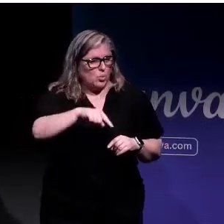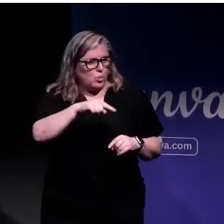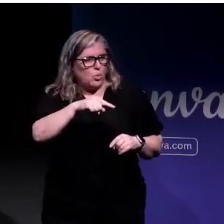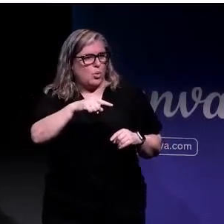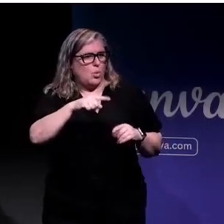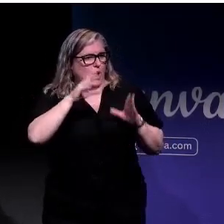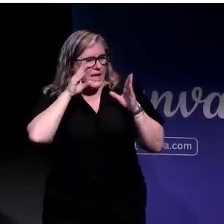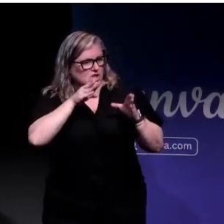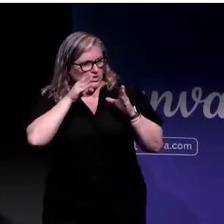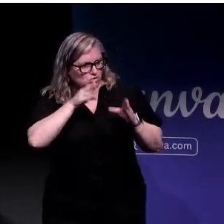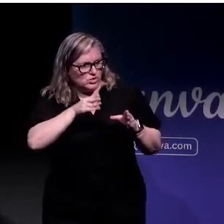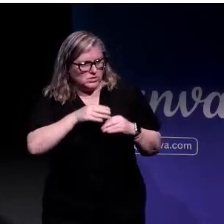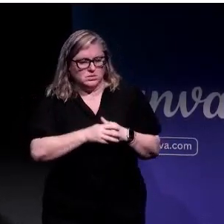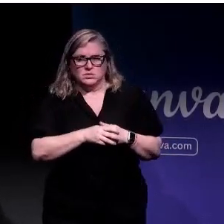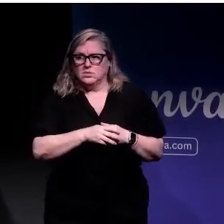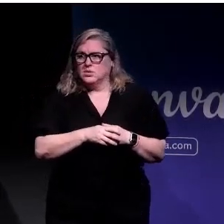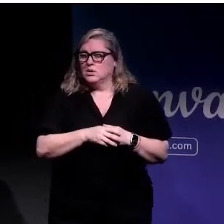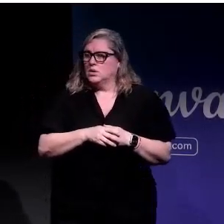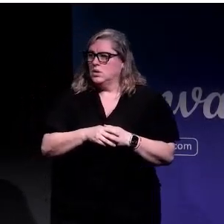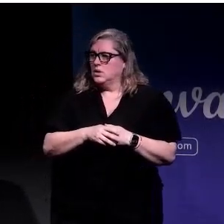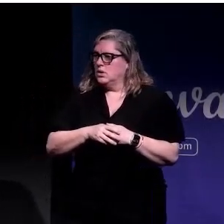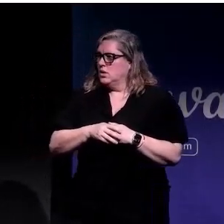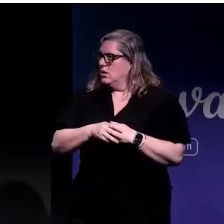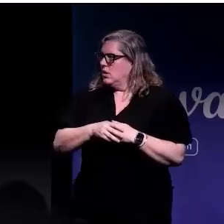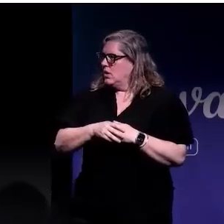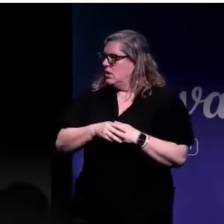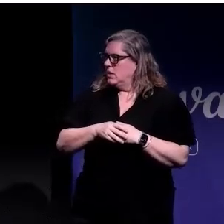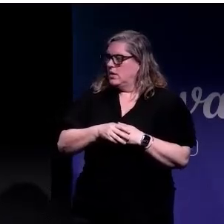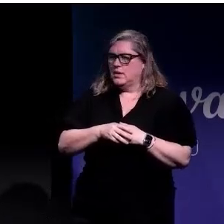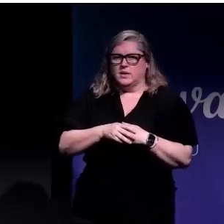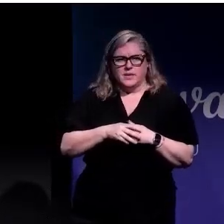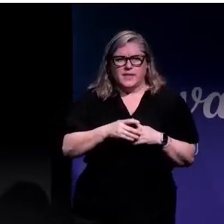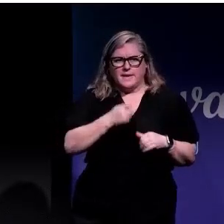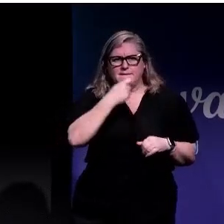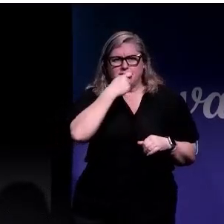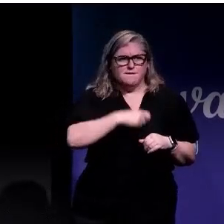Surprisingly, there's a few very, very humble little design features that do help with this.